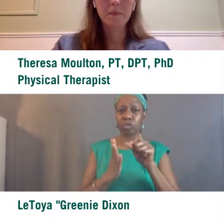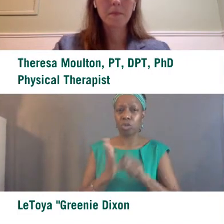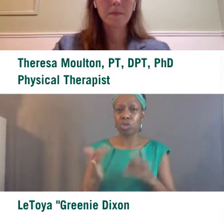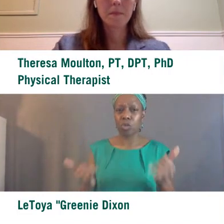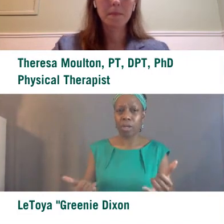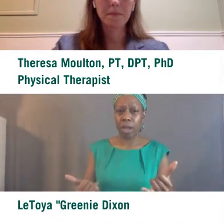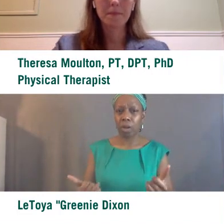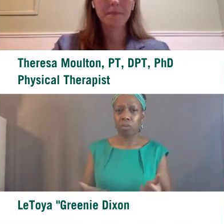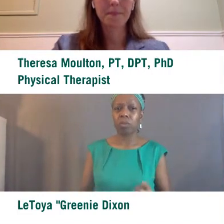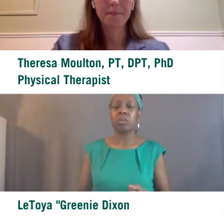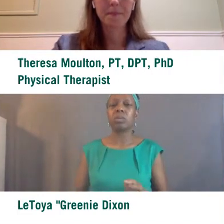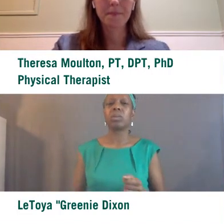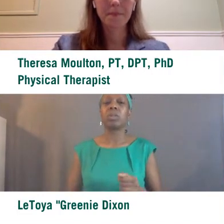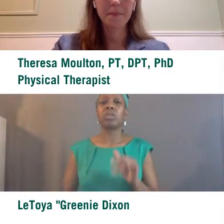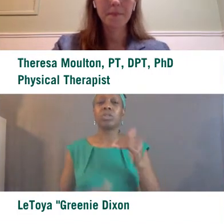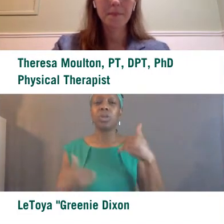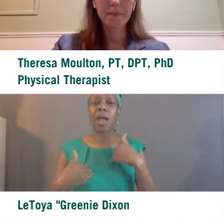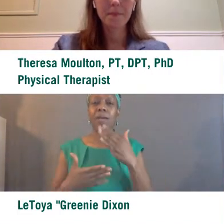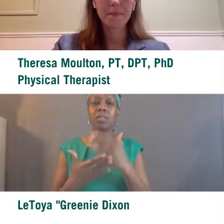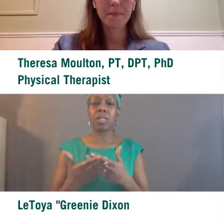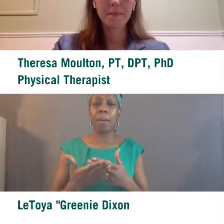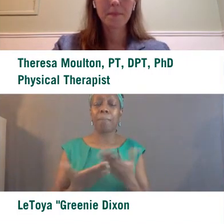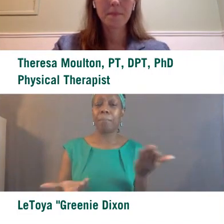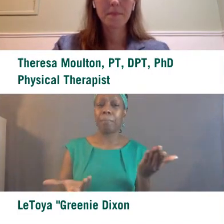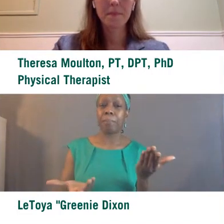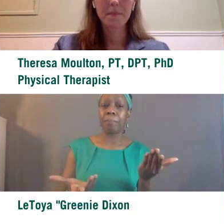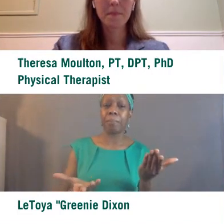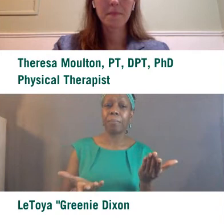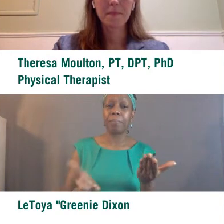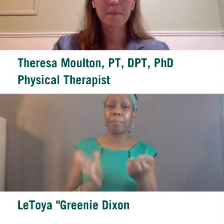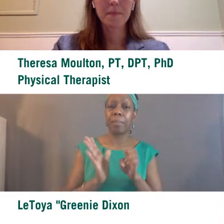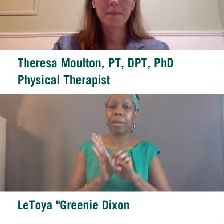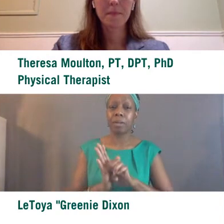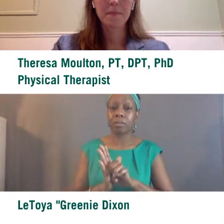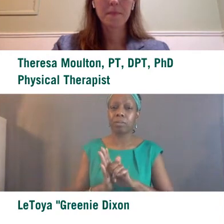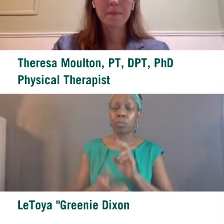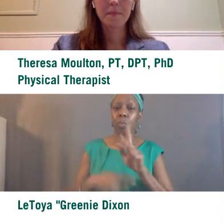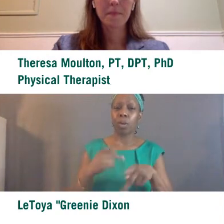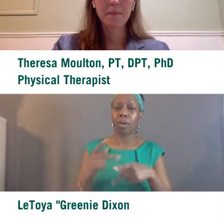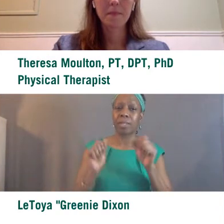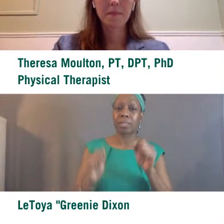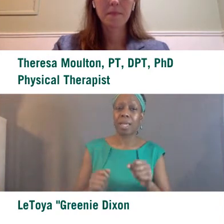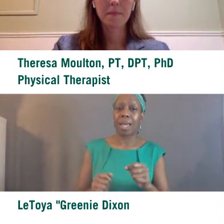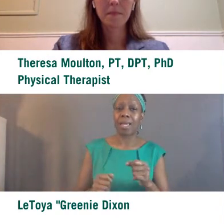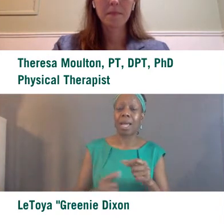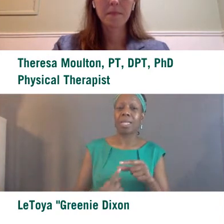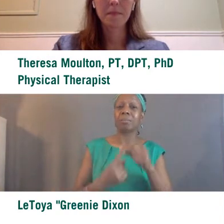of what people can do particularly? Was it that if I have spasticity. What do I do?